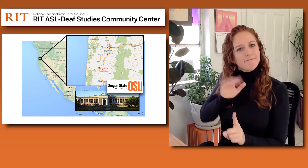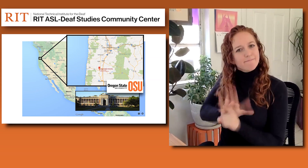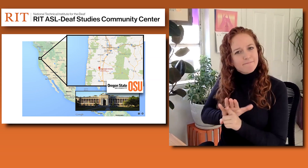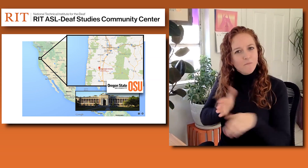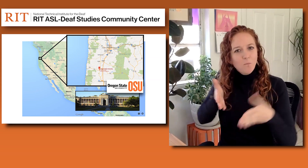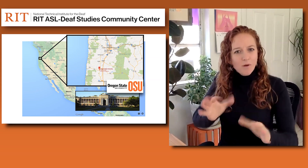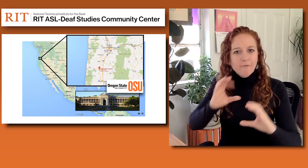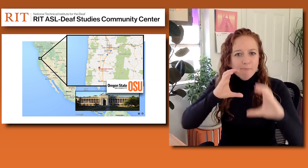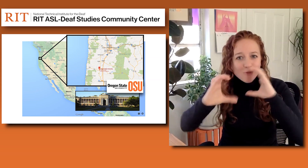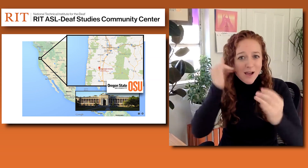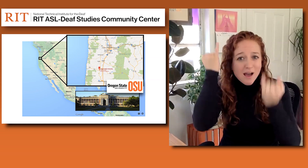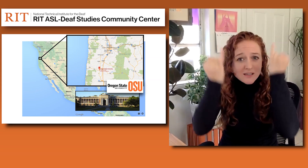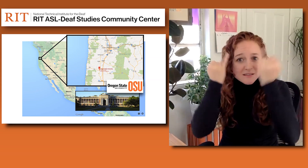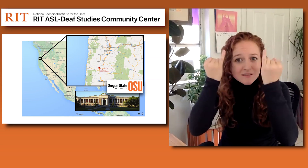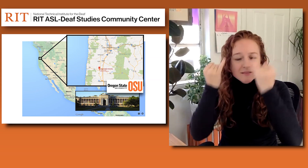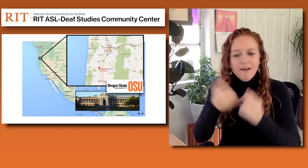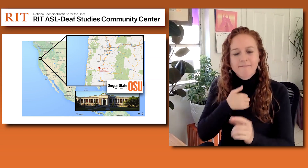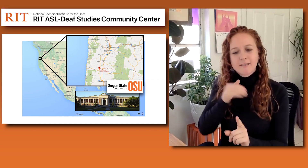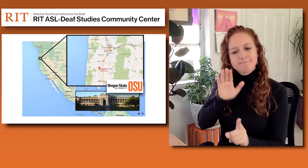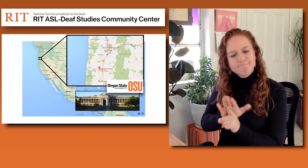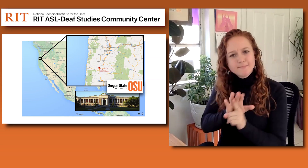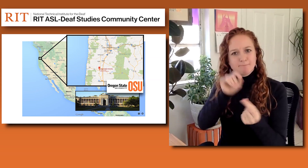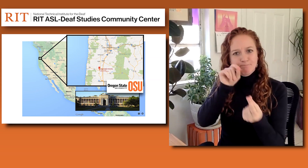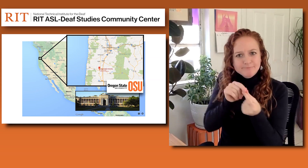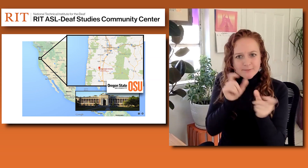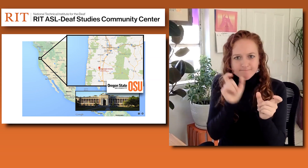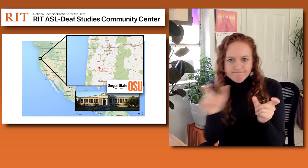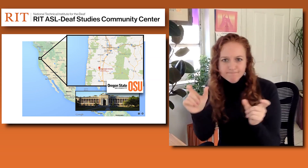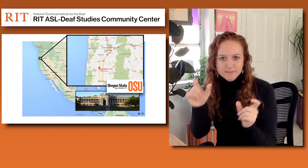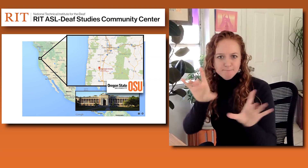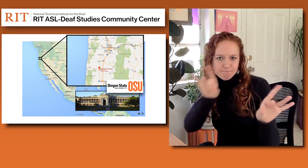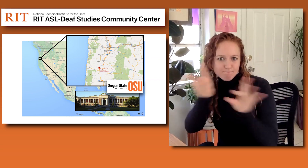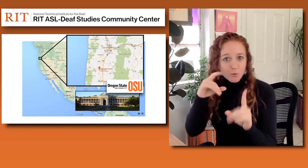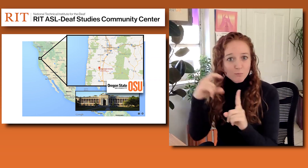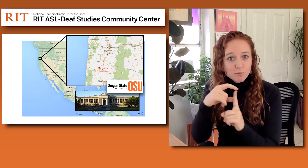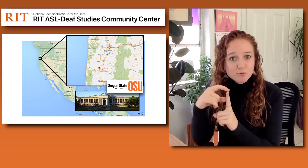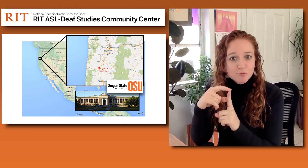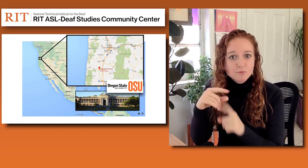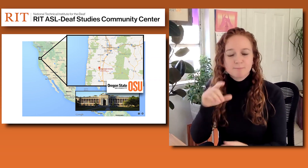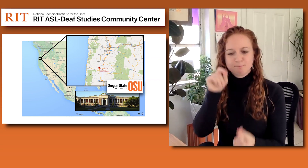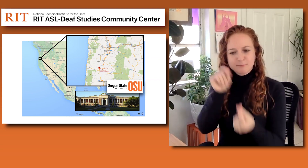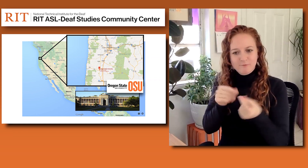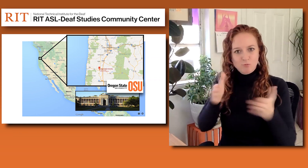Scientists have their own way of communicating ideas, and they have specific language